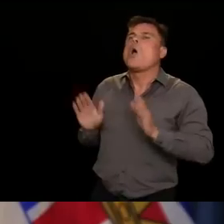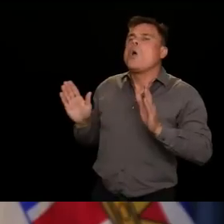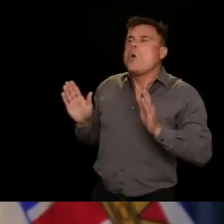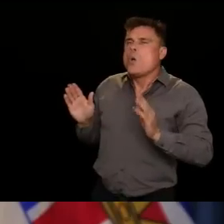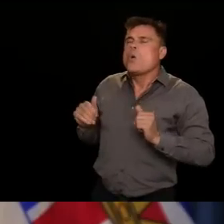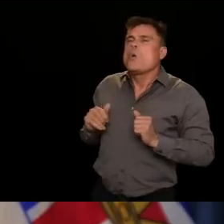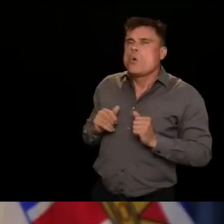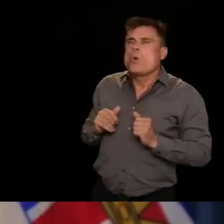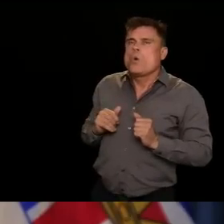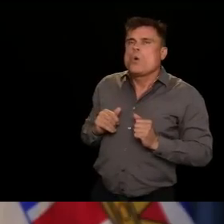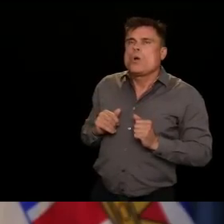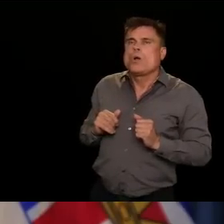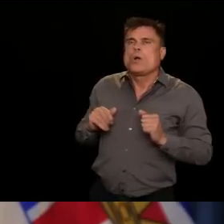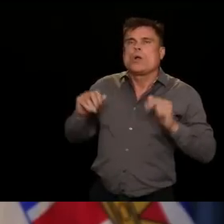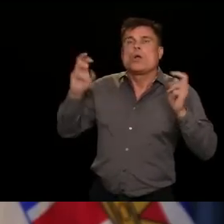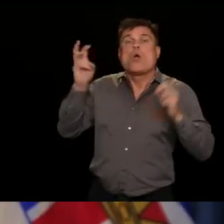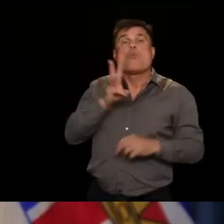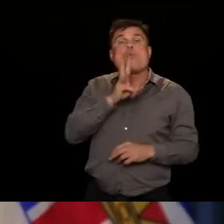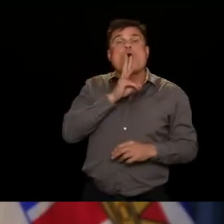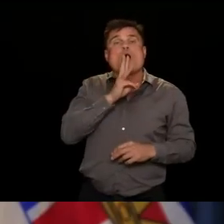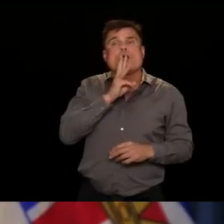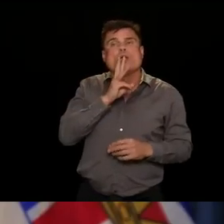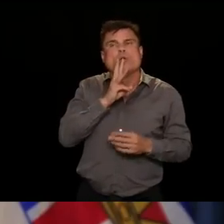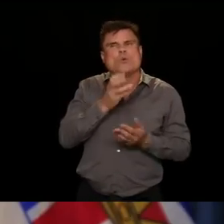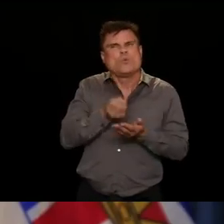, why we are bothering to do it in smaller communities.